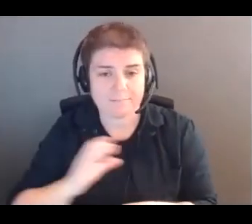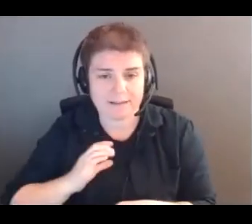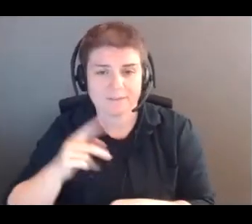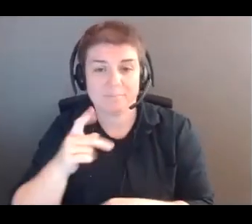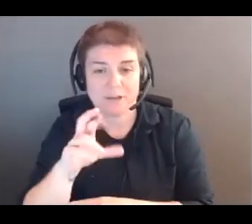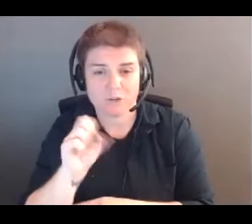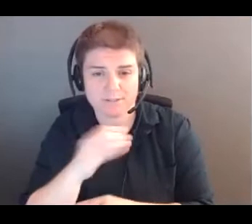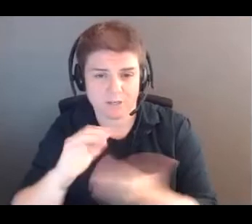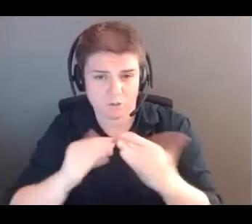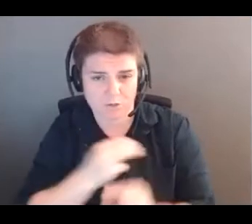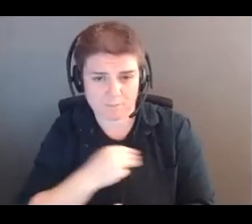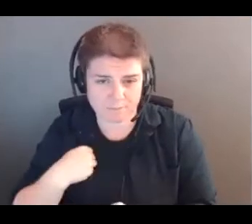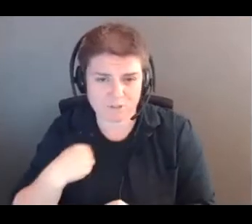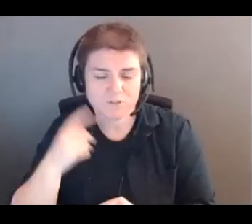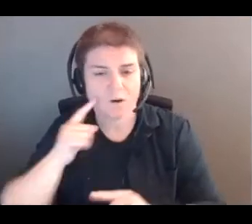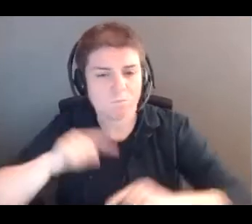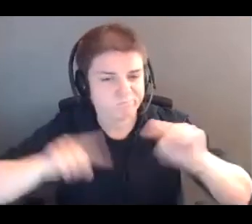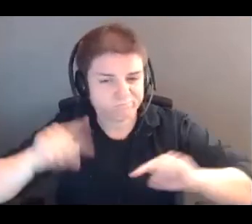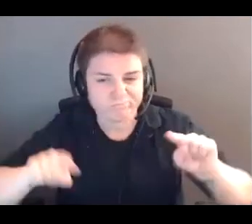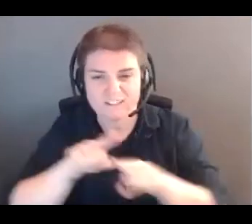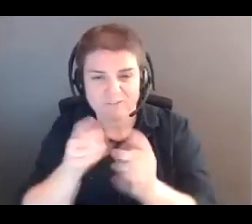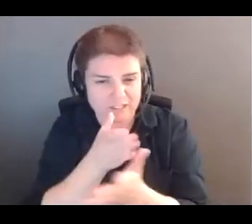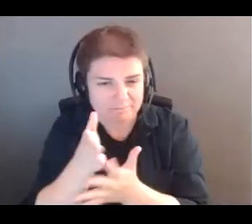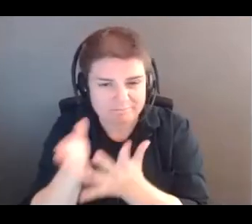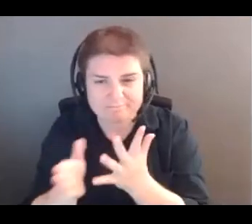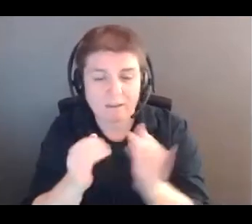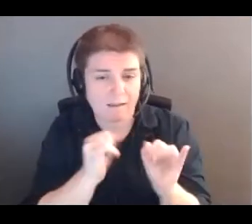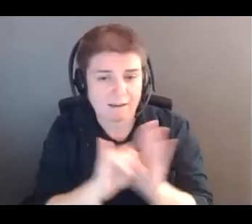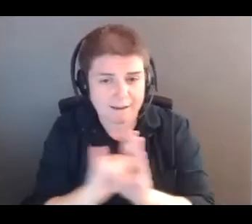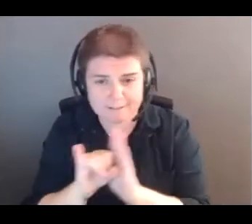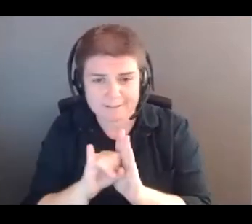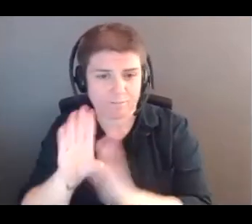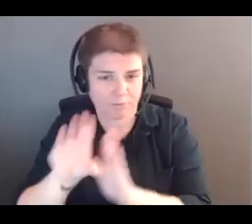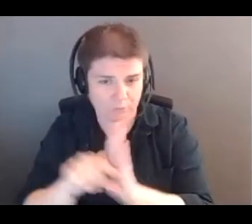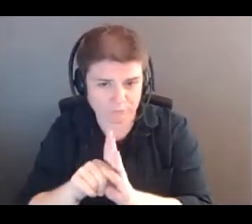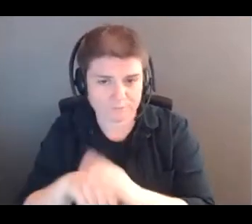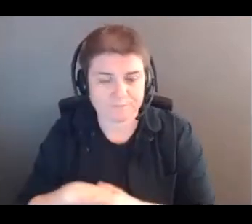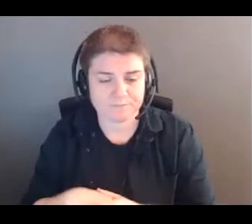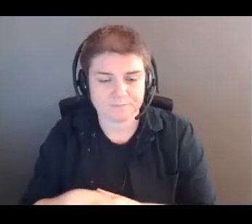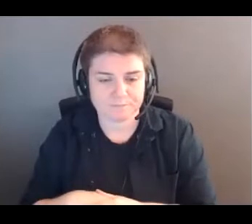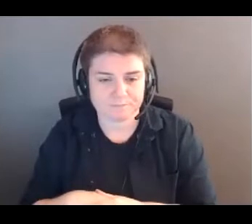members from a variety of disciplines, identities, and backgrounds. Peer assessment committees